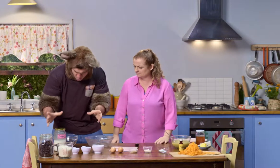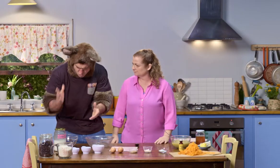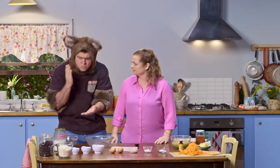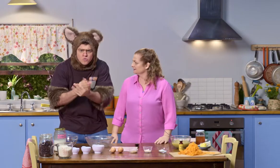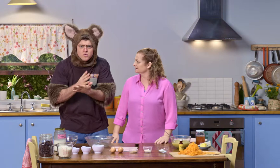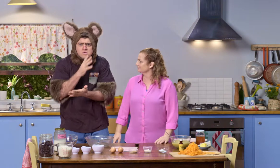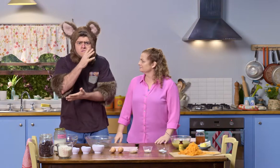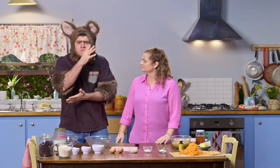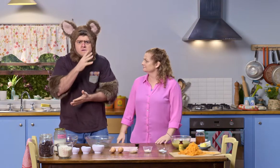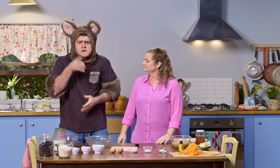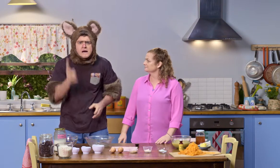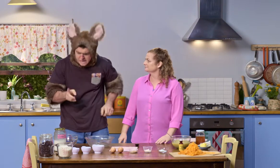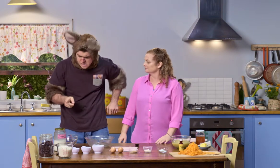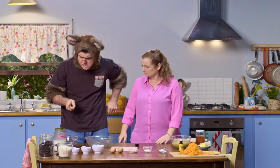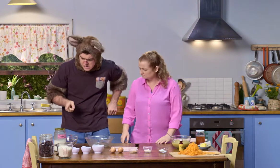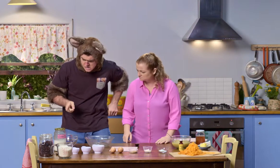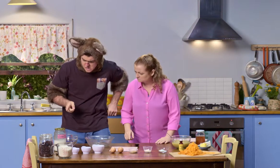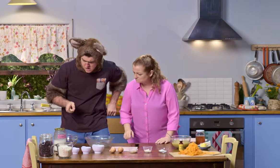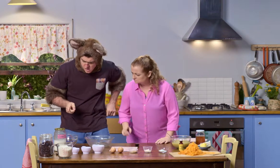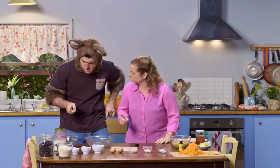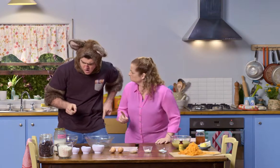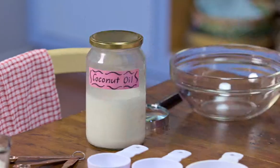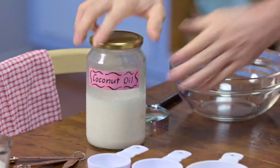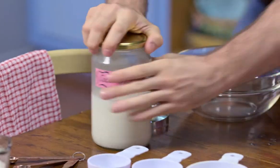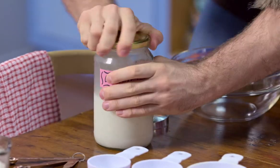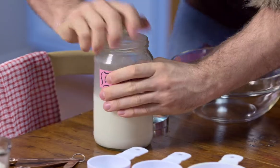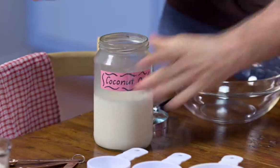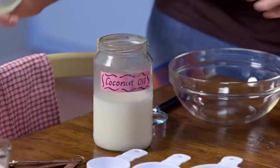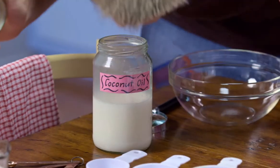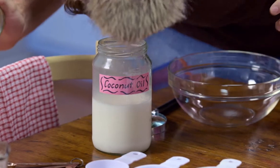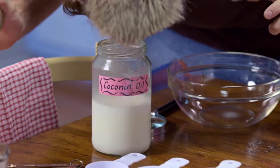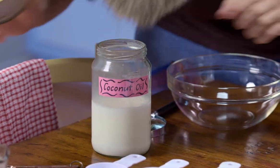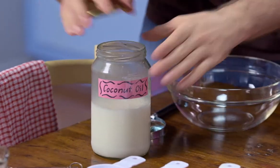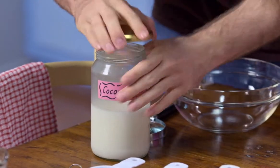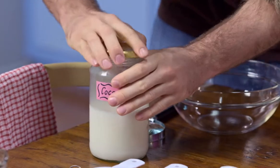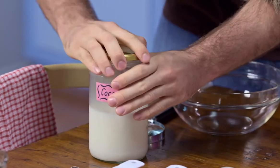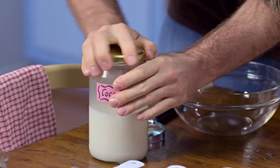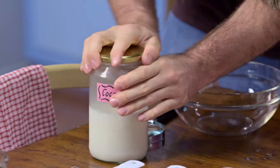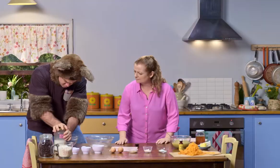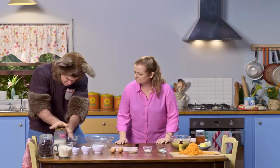This is a real mystery. Hmm.